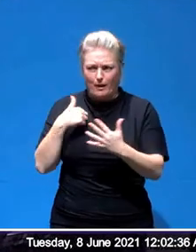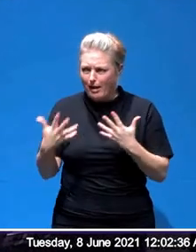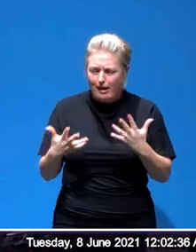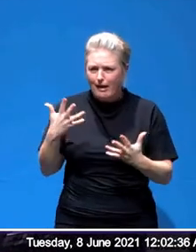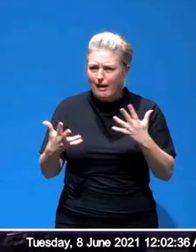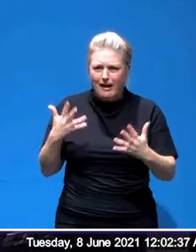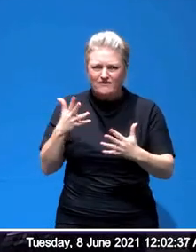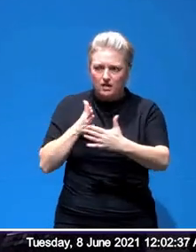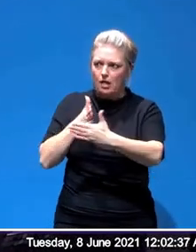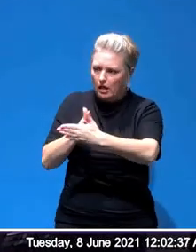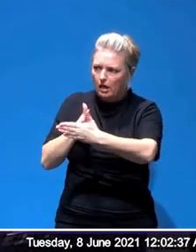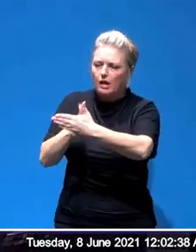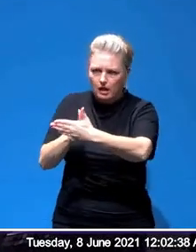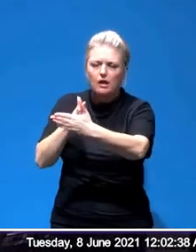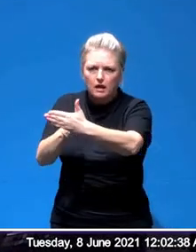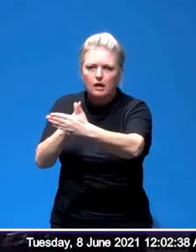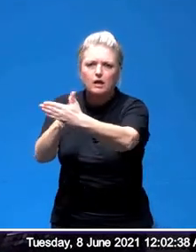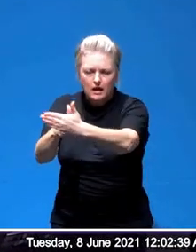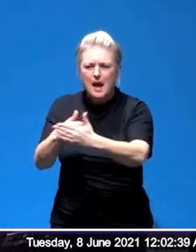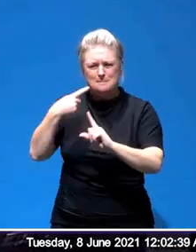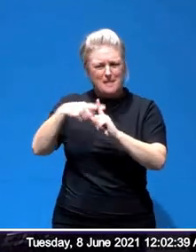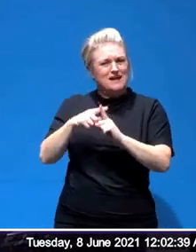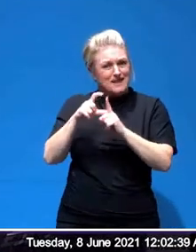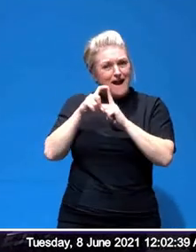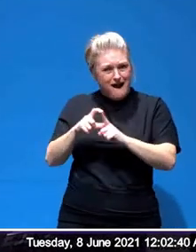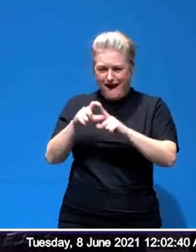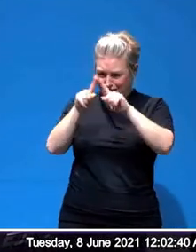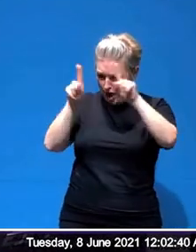This is particularly concerning because I work in the disability sector,